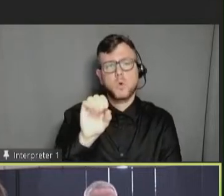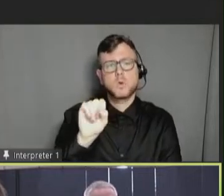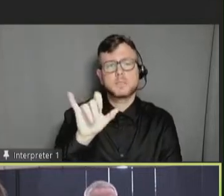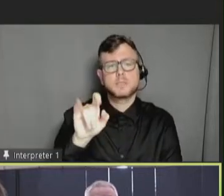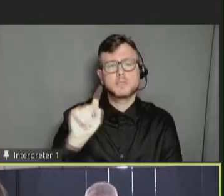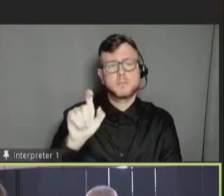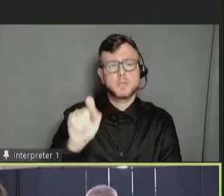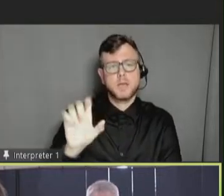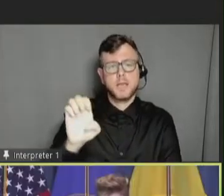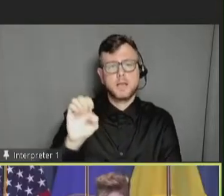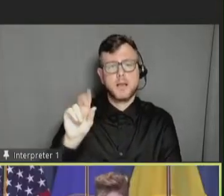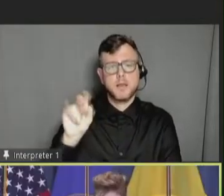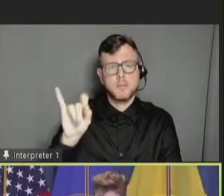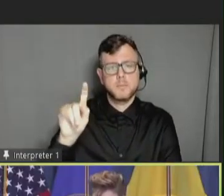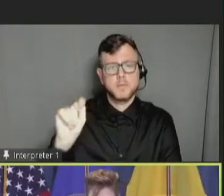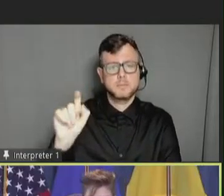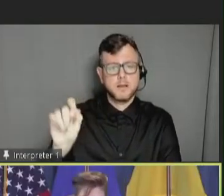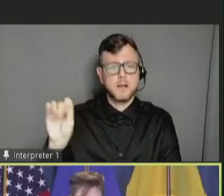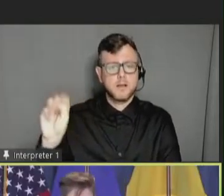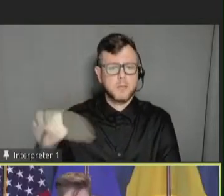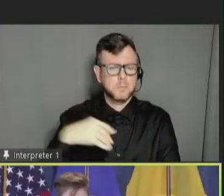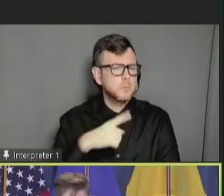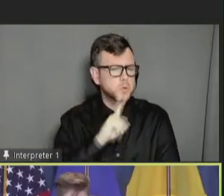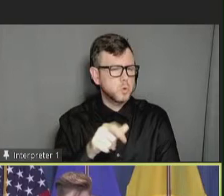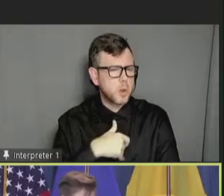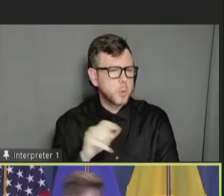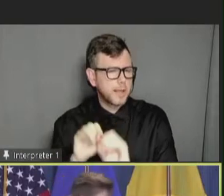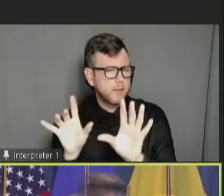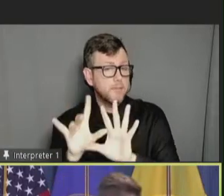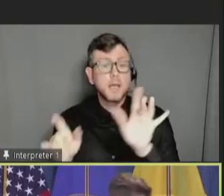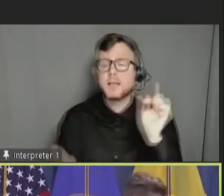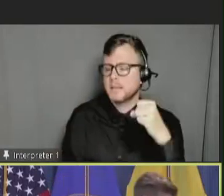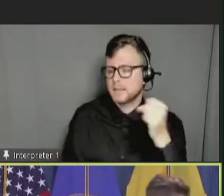Robert Hopkins: Correct? Okay. Good. Just wanted to clarify that. Any questions or